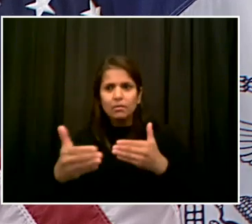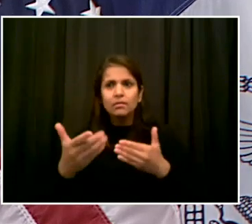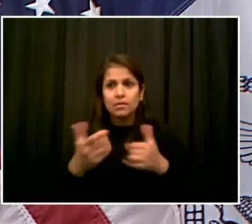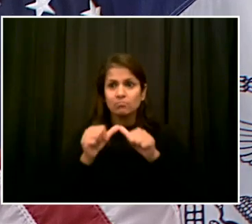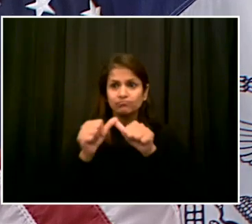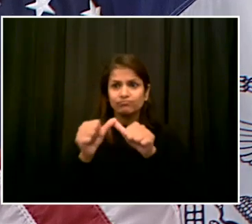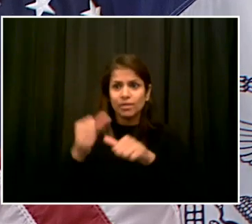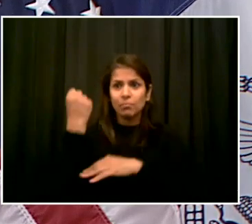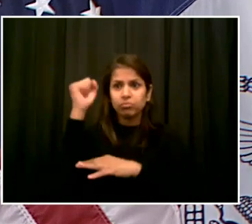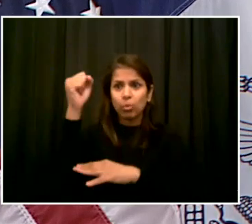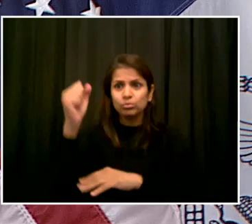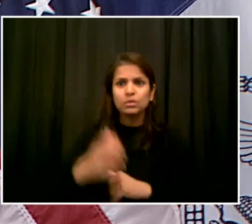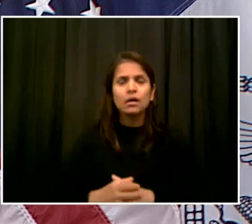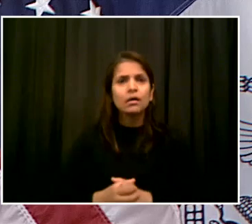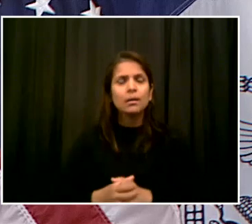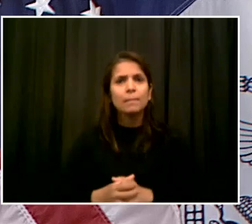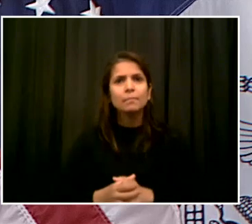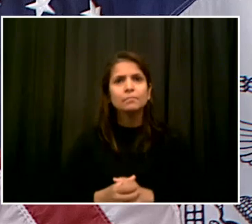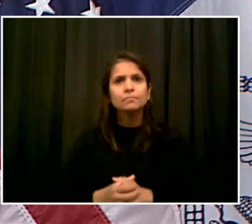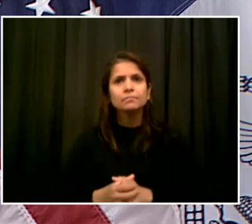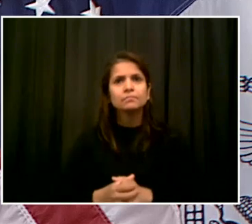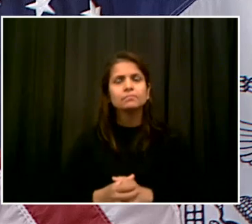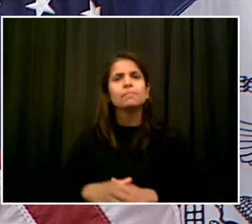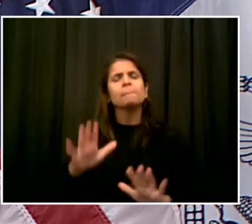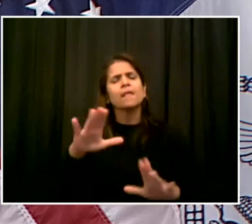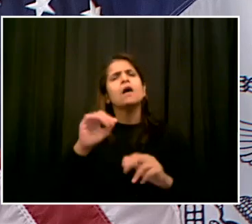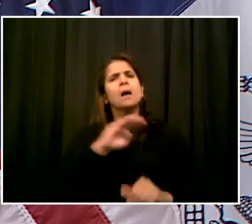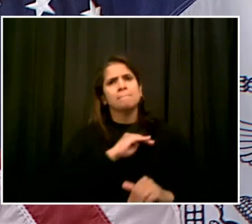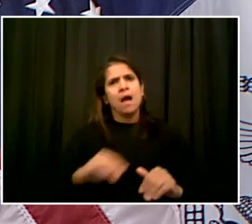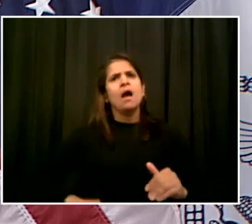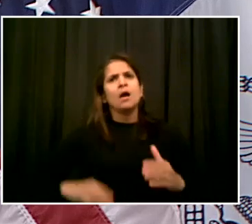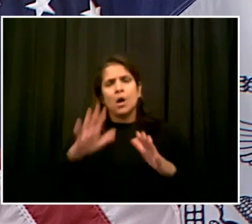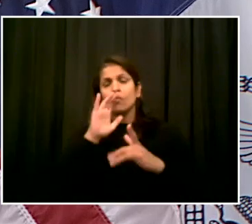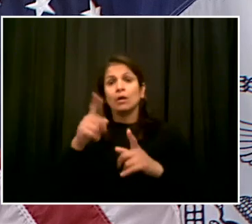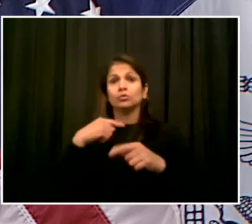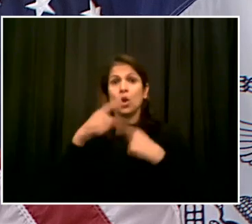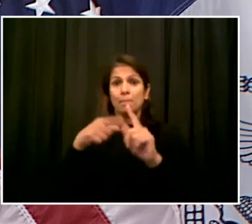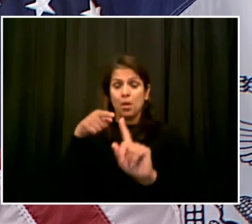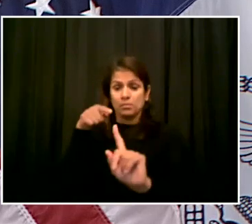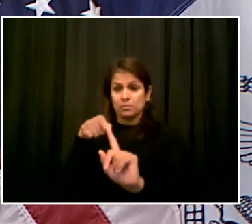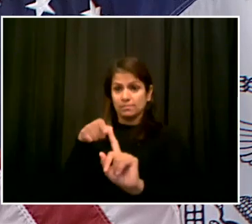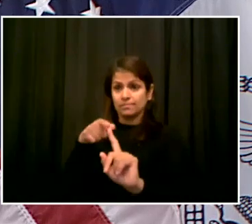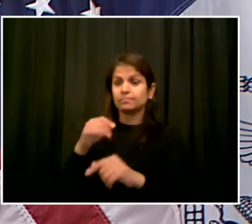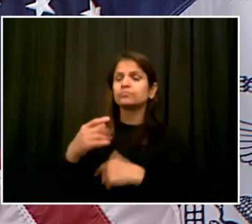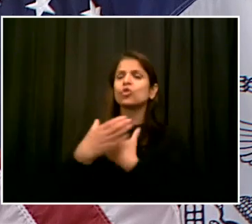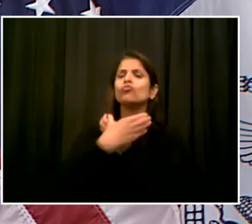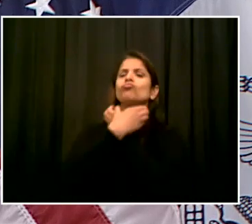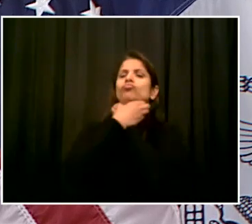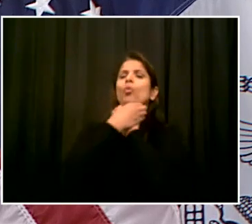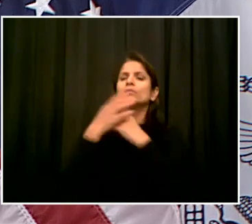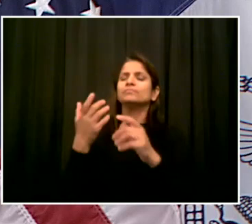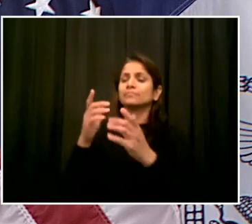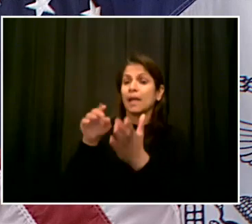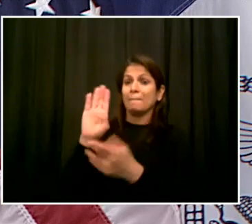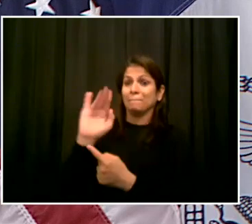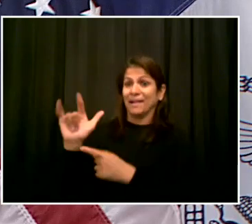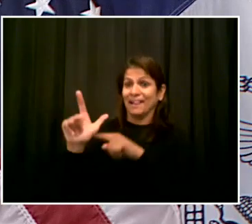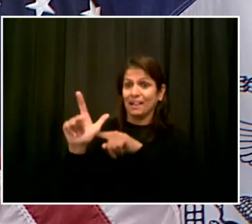THE QUESTIONS. LET ME START ITWHWE, L L, ATUCALYL, I'LL TALK ABOUT THE